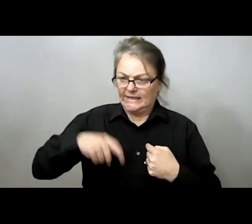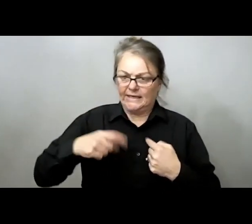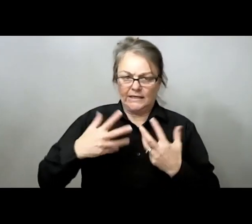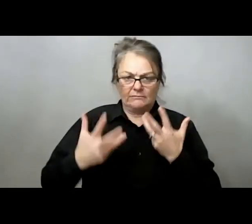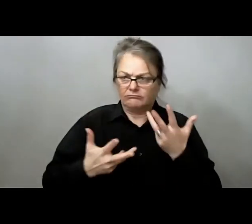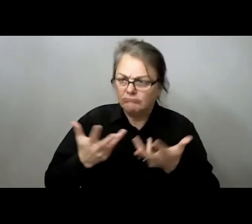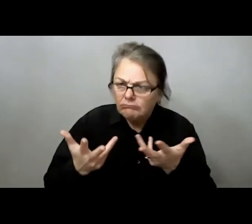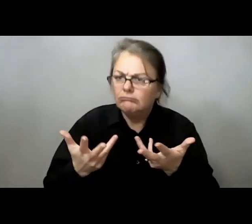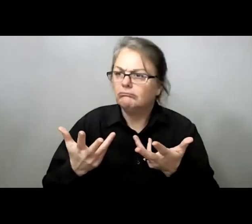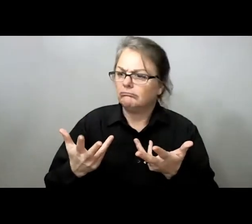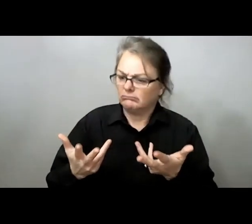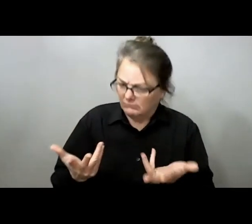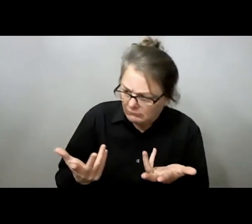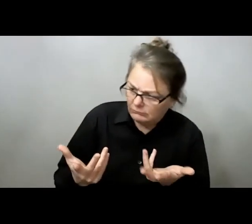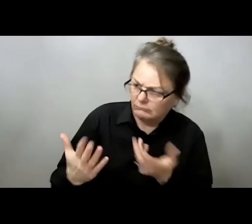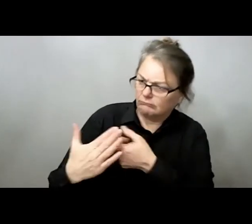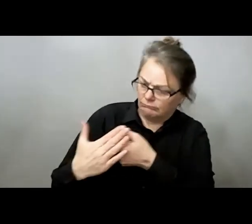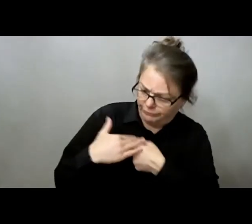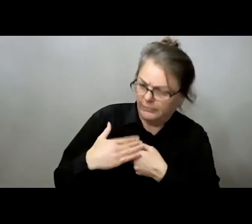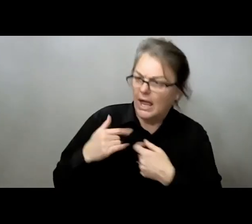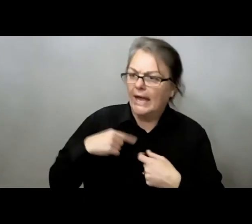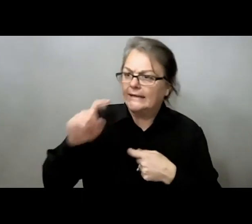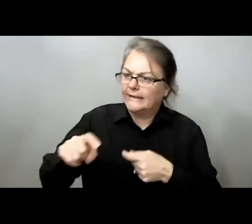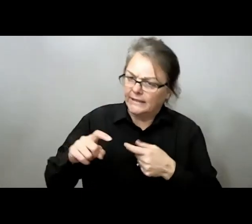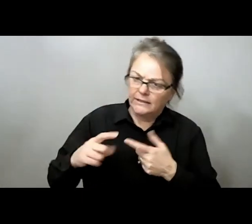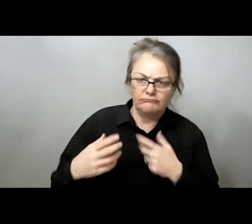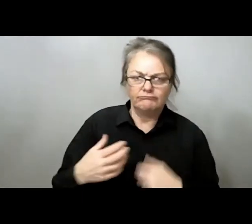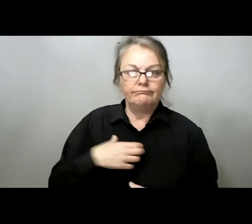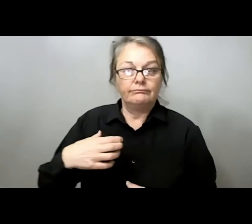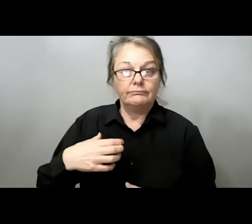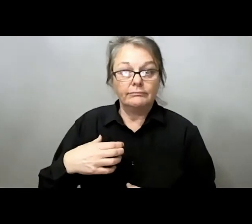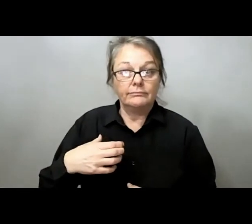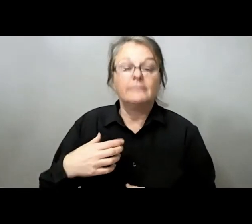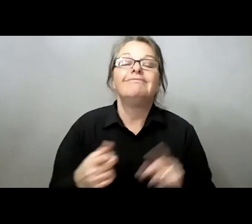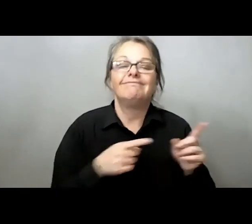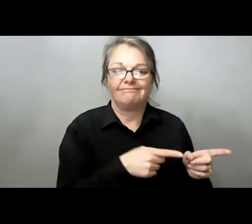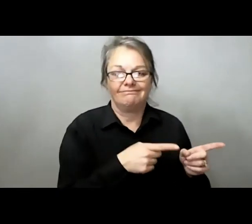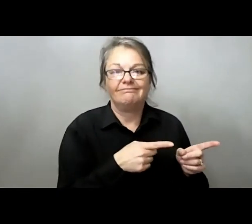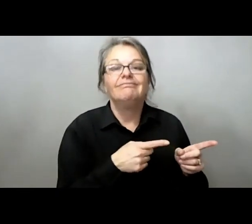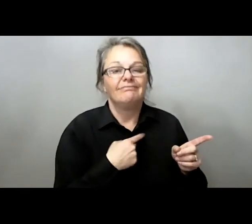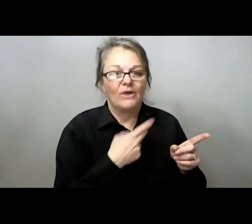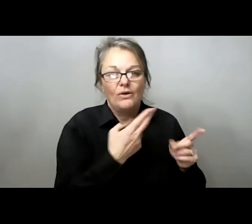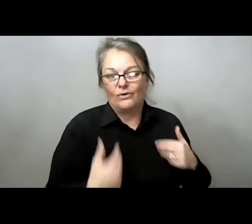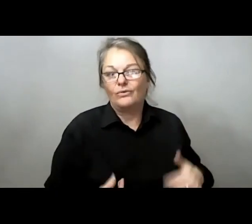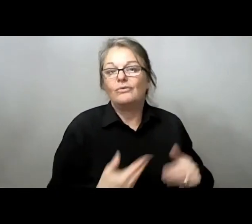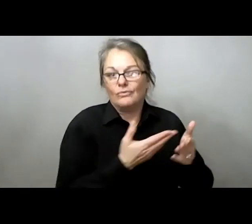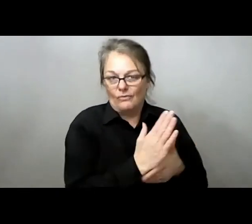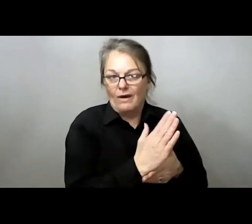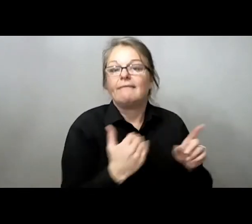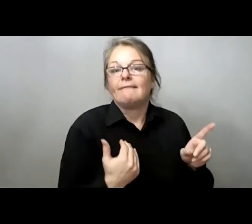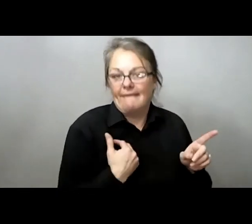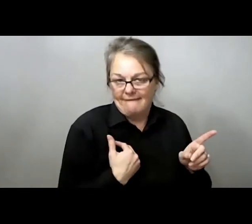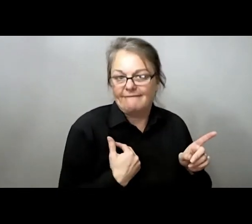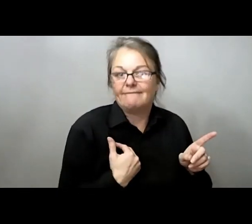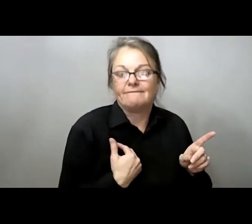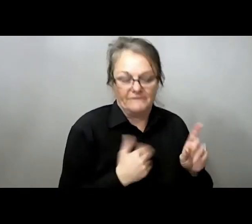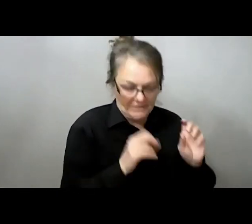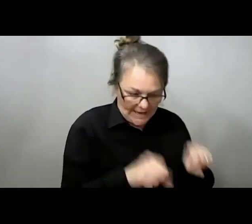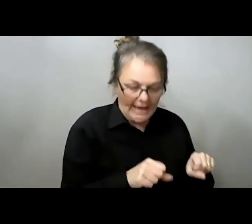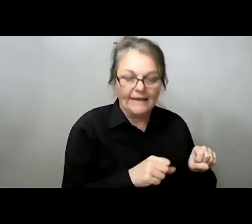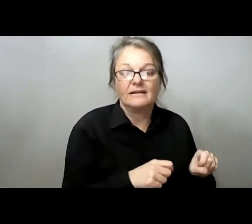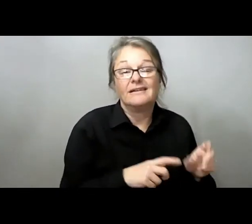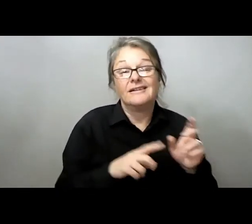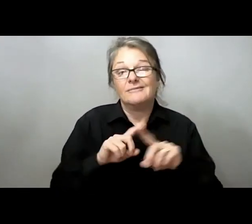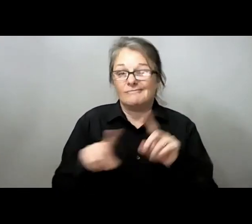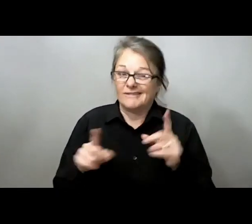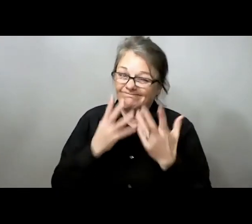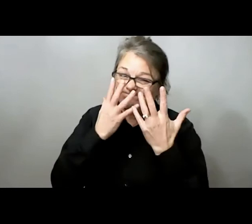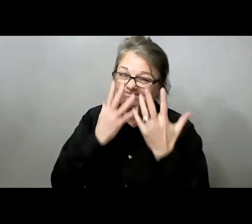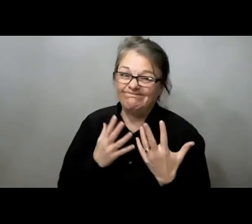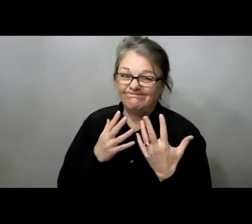ARE FOUND UNDER THE ONTARIO HUMAN RIGHTS CODE. HOWEVER, THE AODA UNFORTUNATELY AT THIS TIME